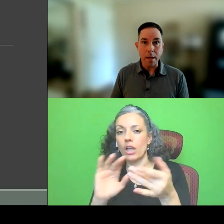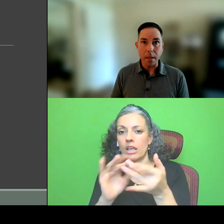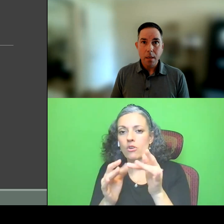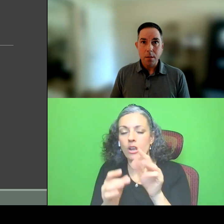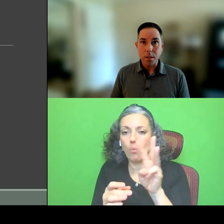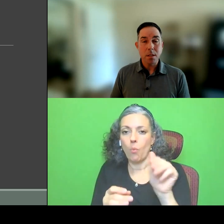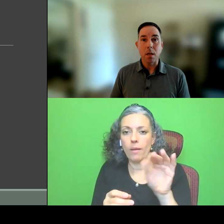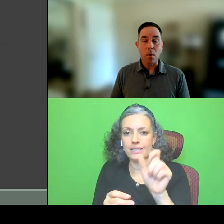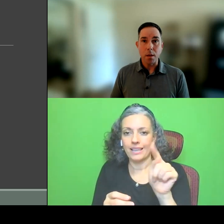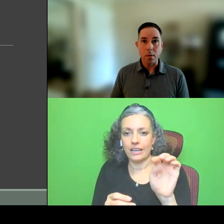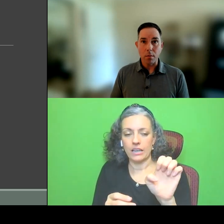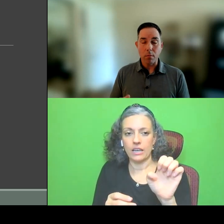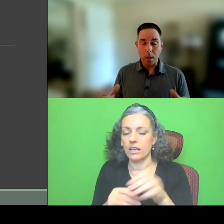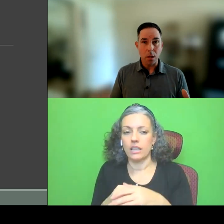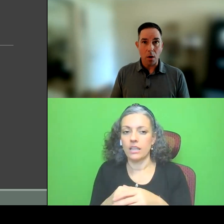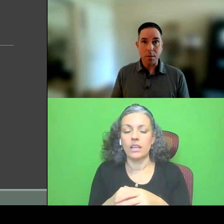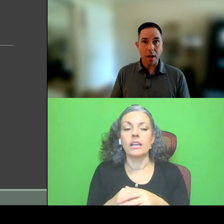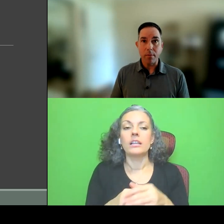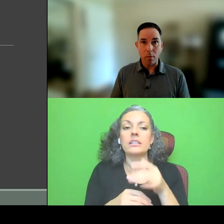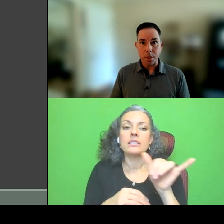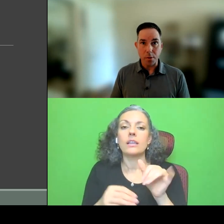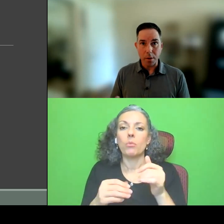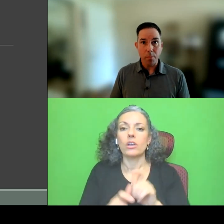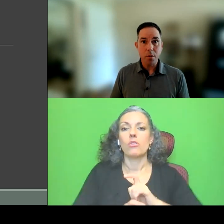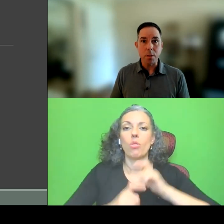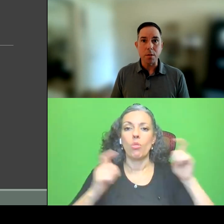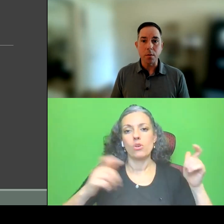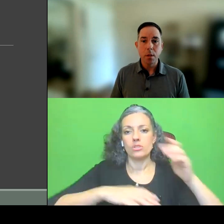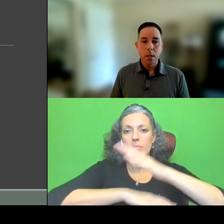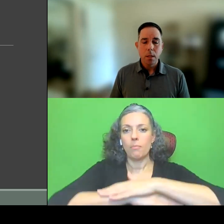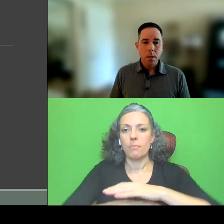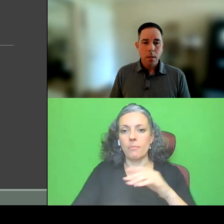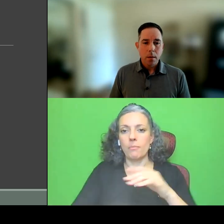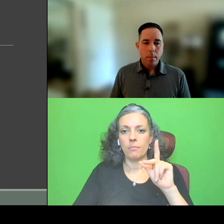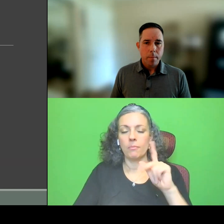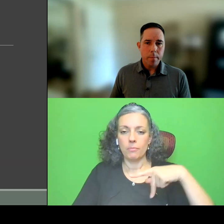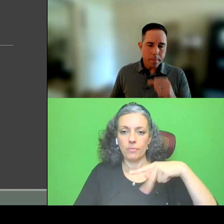in just the same way your really large platforms that you're going to purchase do.